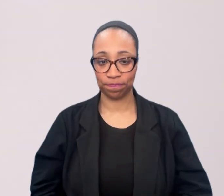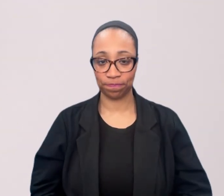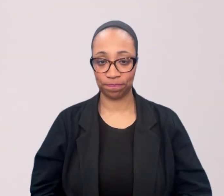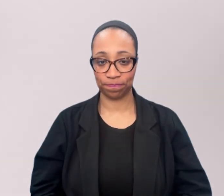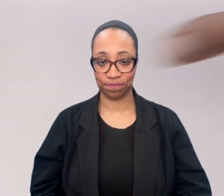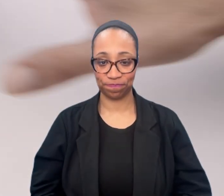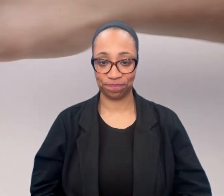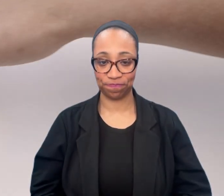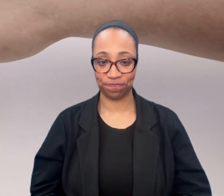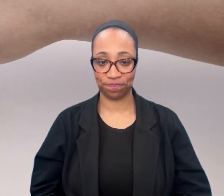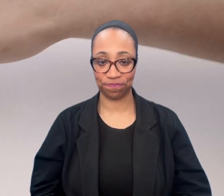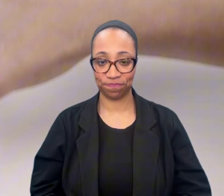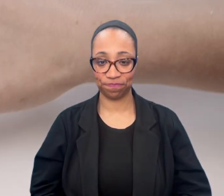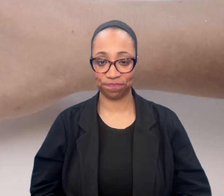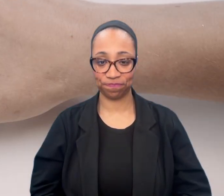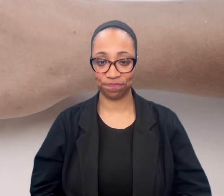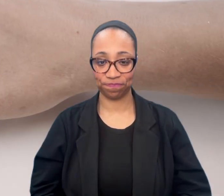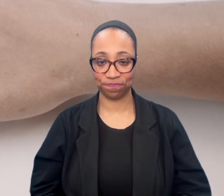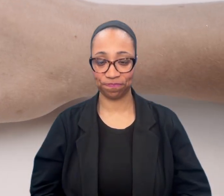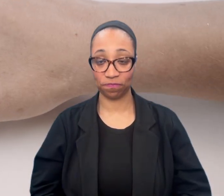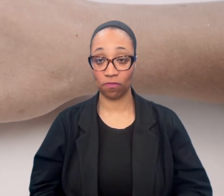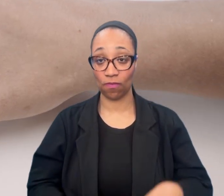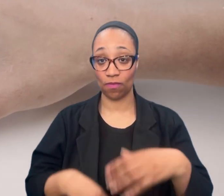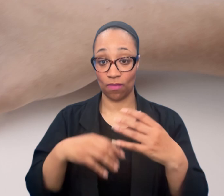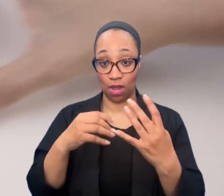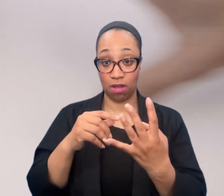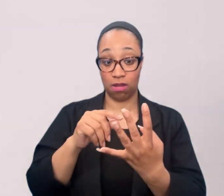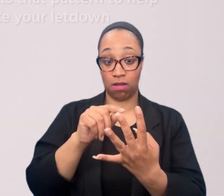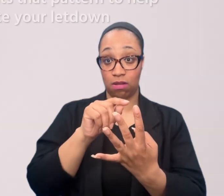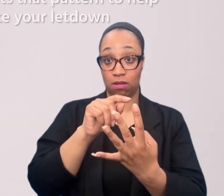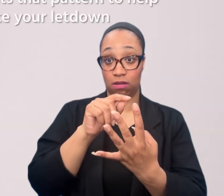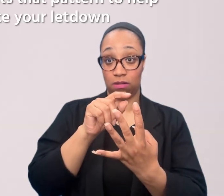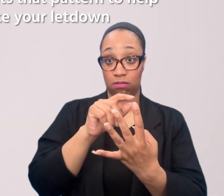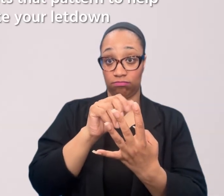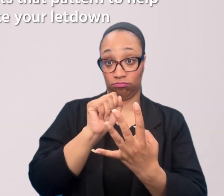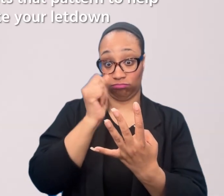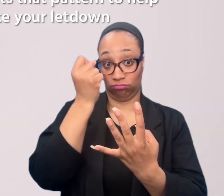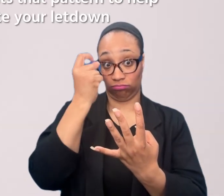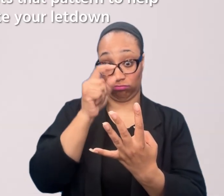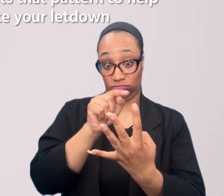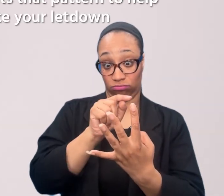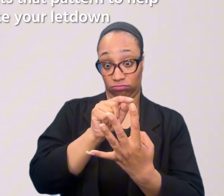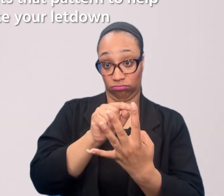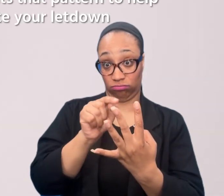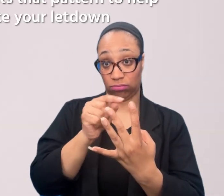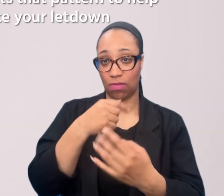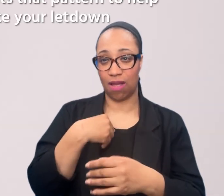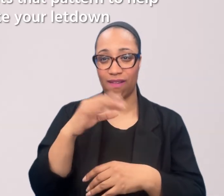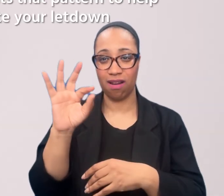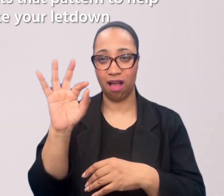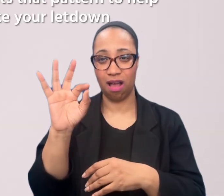the stimulation mode is a little bit different in the fact that it has nine quick sucks in one short